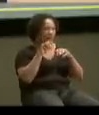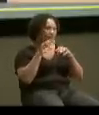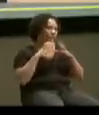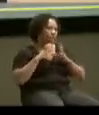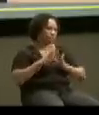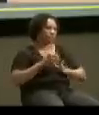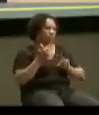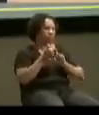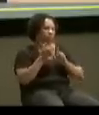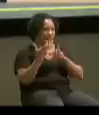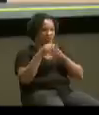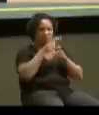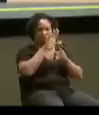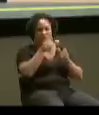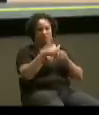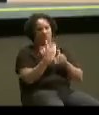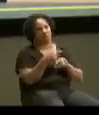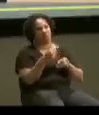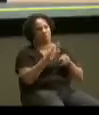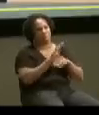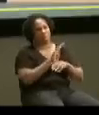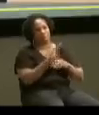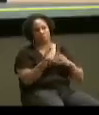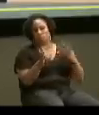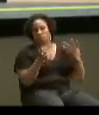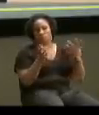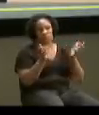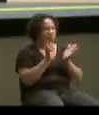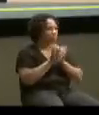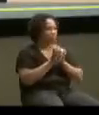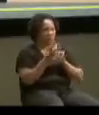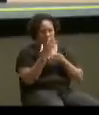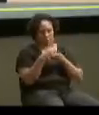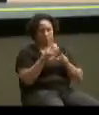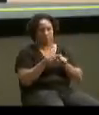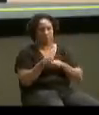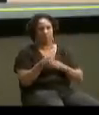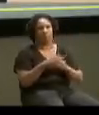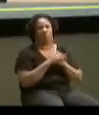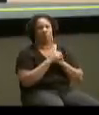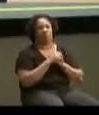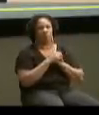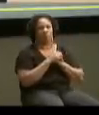AGENCY CUSTOMERS THAT ARE INCLUSIVE OF ALL GREEN BUSINESSES, SMALL ALSO.